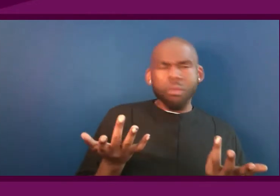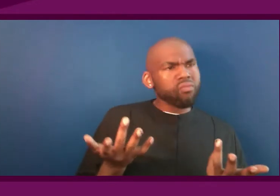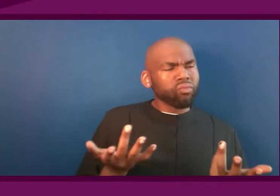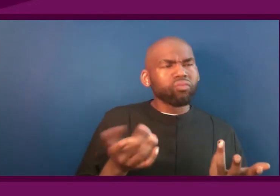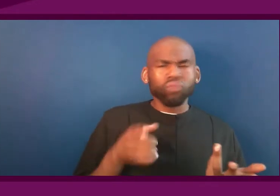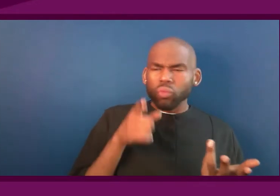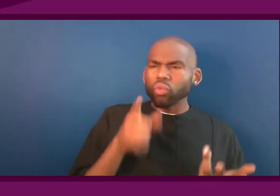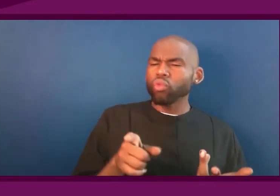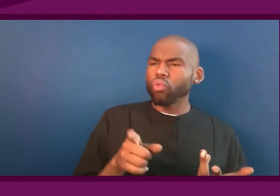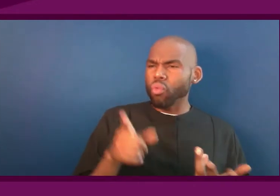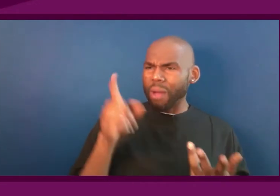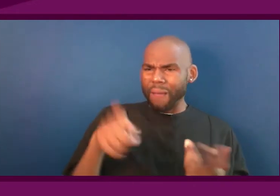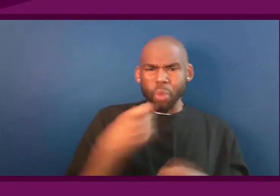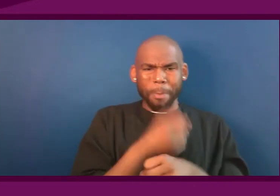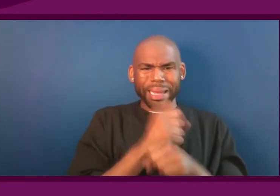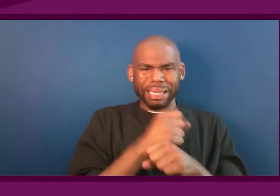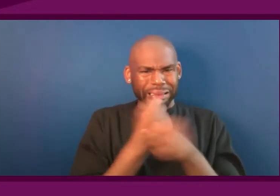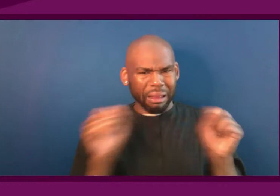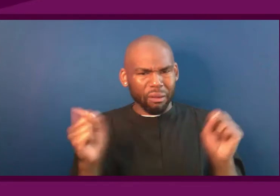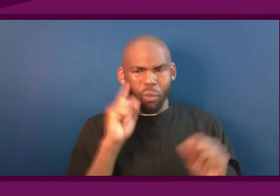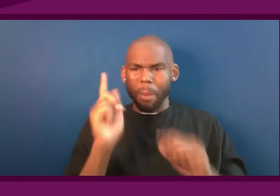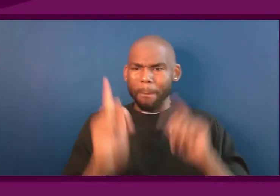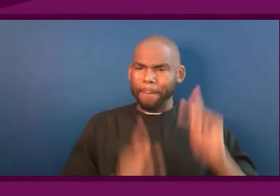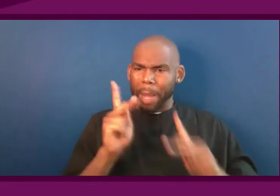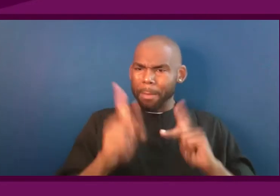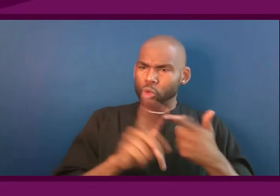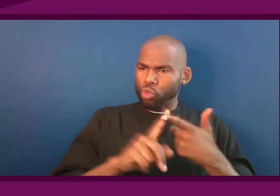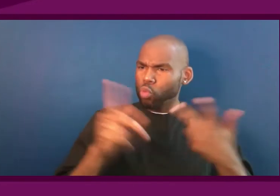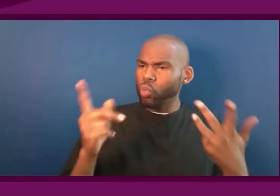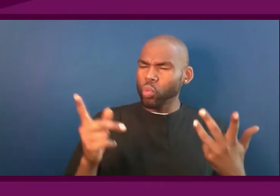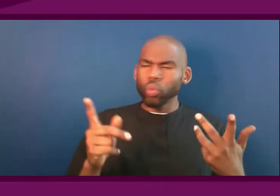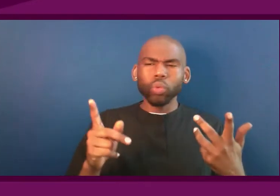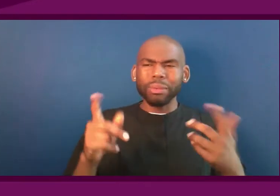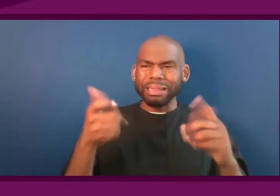disability inclusion, but if you're not talking about disability inclusion from the lens of the